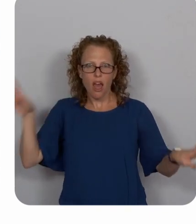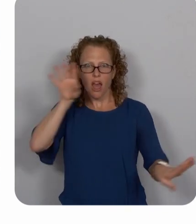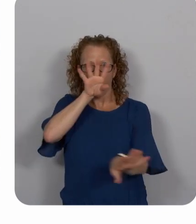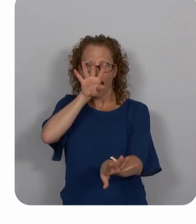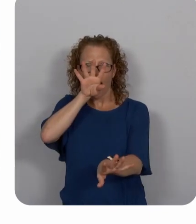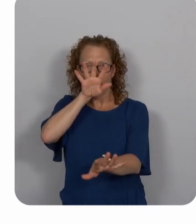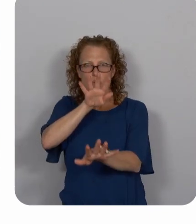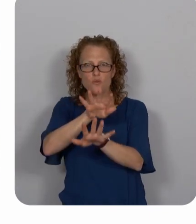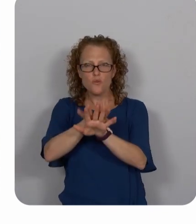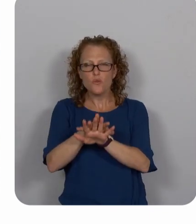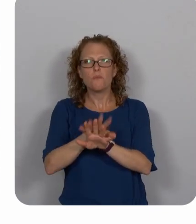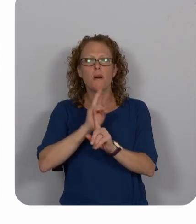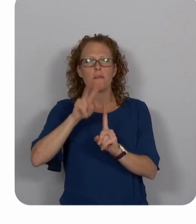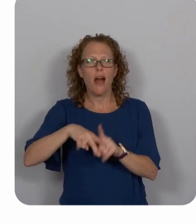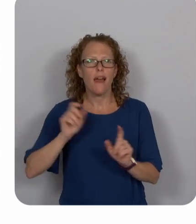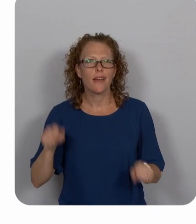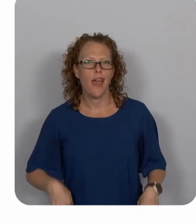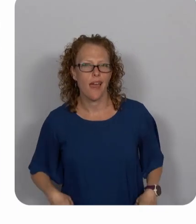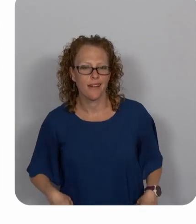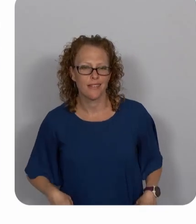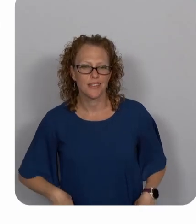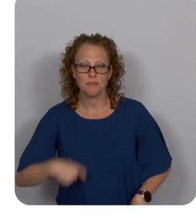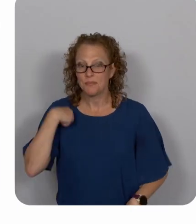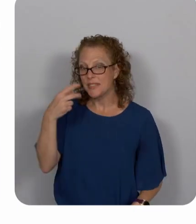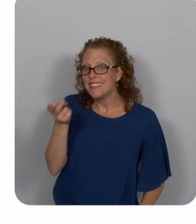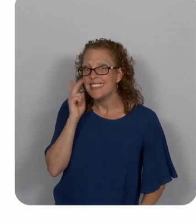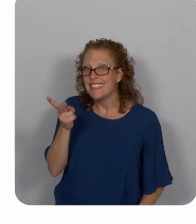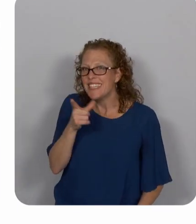Let’s see how this is actually achieved with this cute bird project.